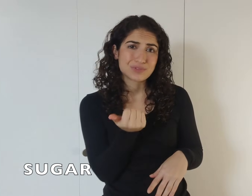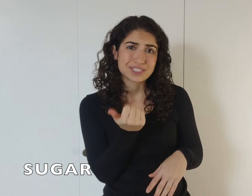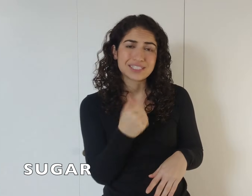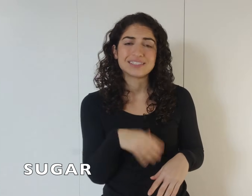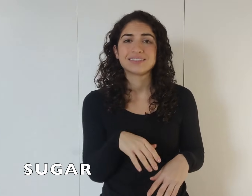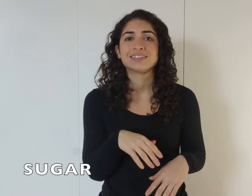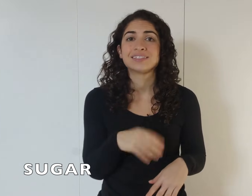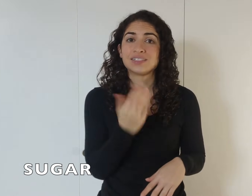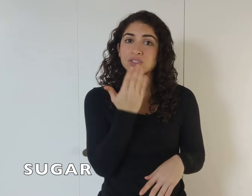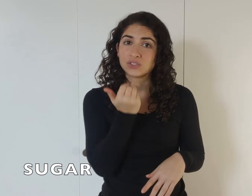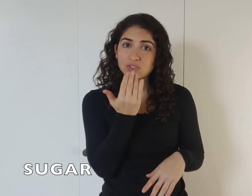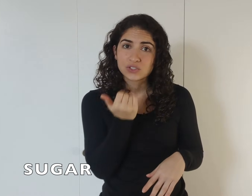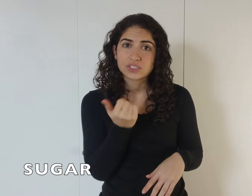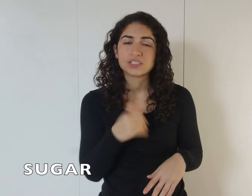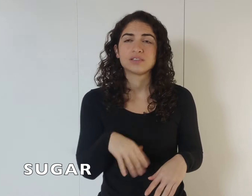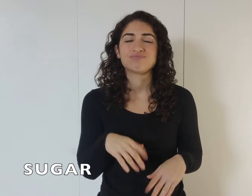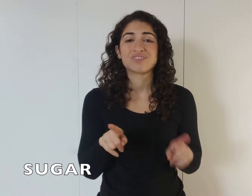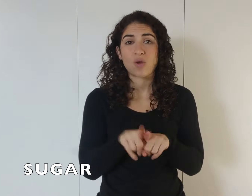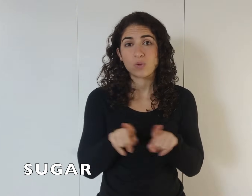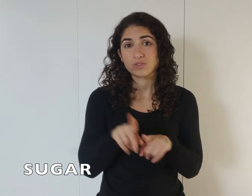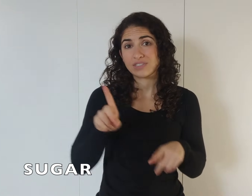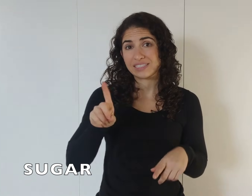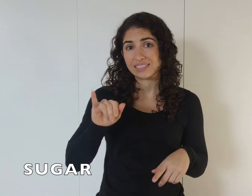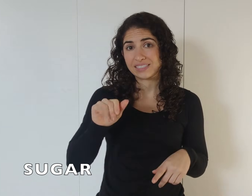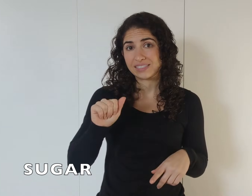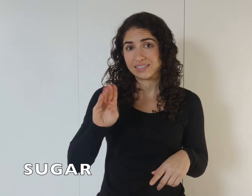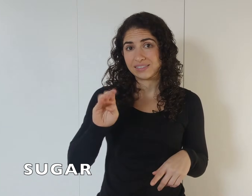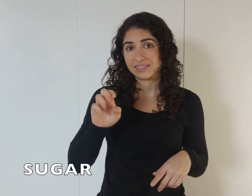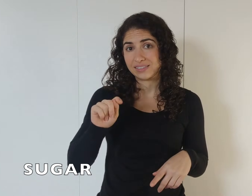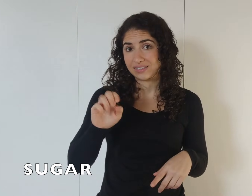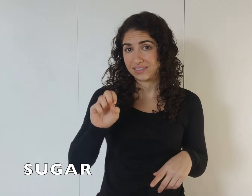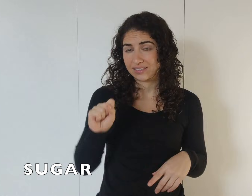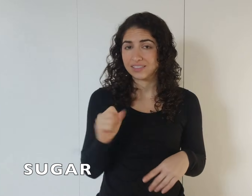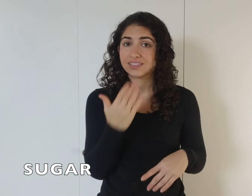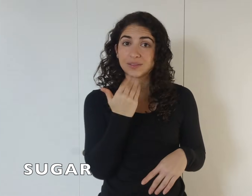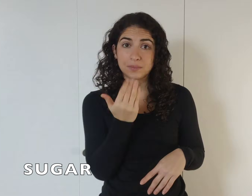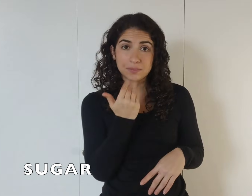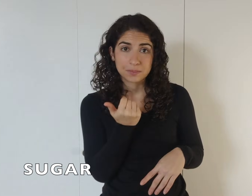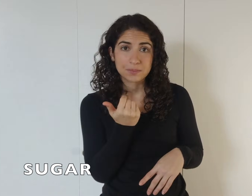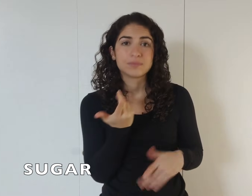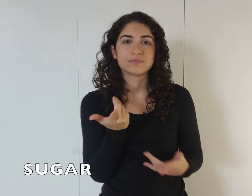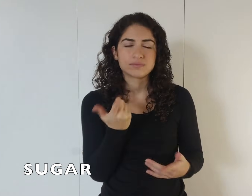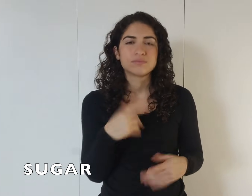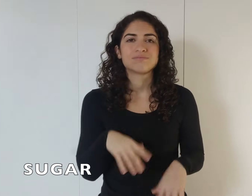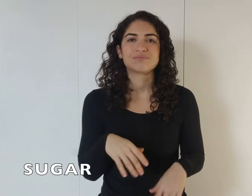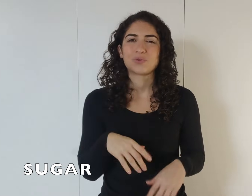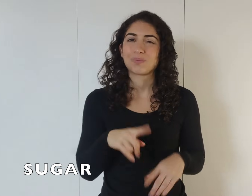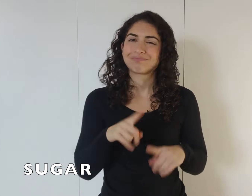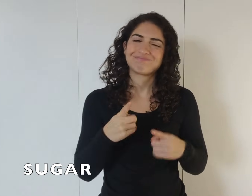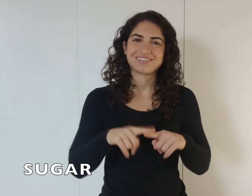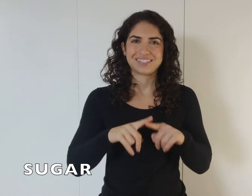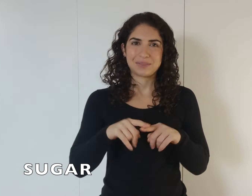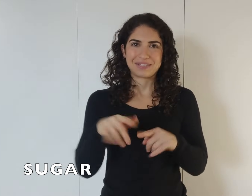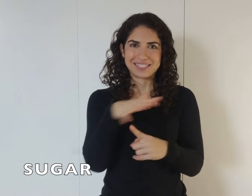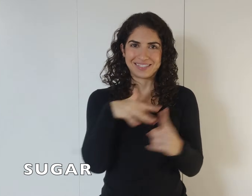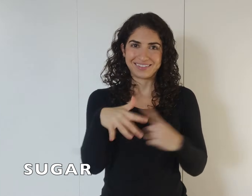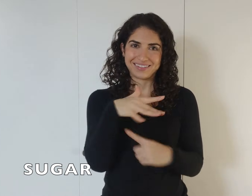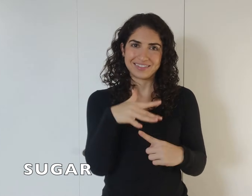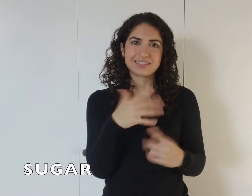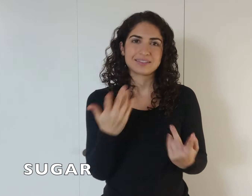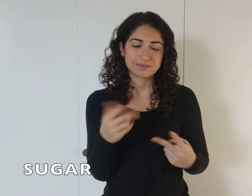SWEET. SUGAR. It also can mean "diabetes", so it depends on the context.